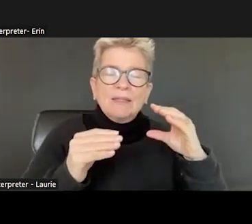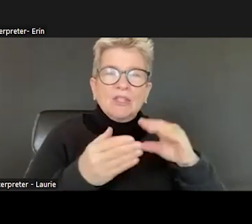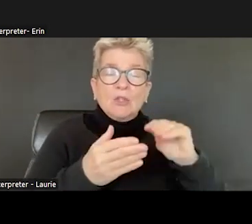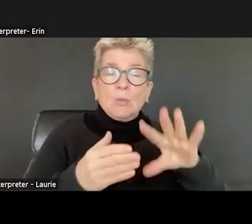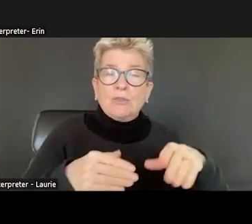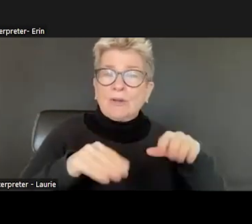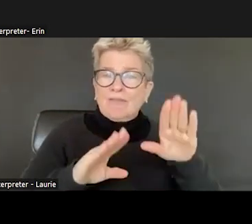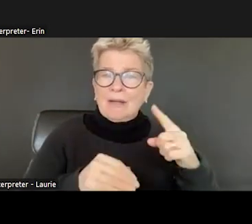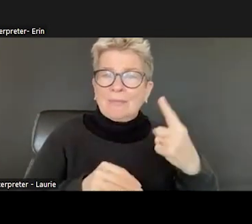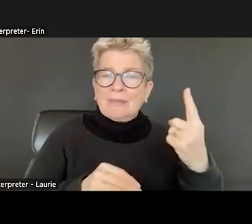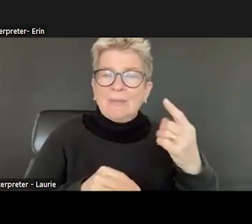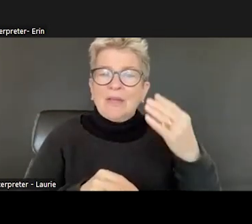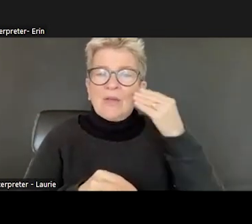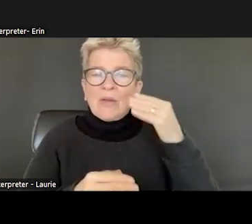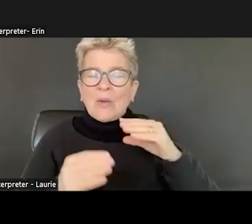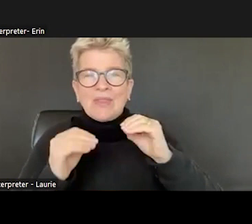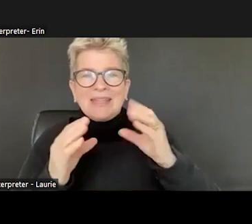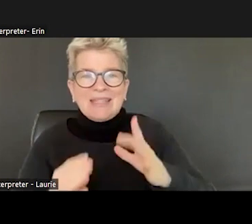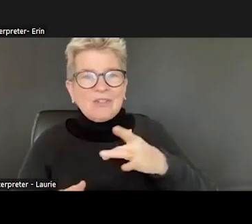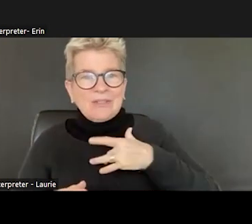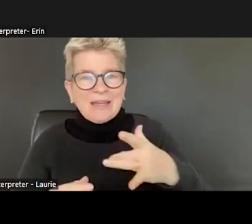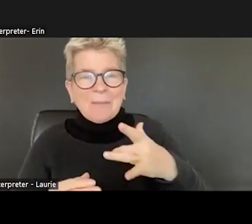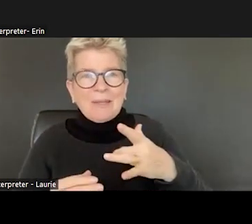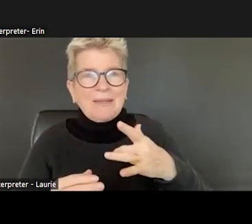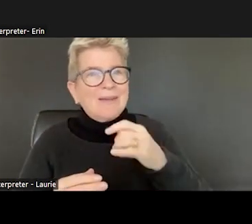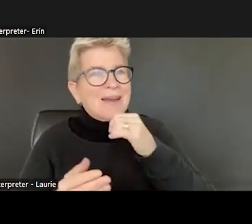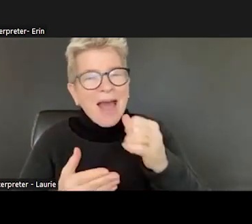underpaid and overworked, so we have to be really careful about thinking about